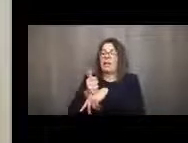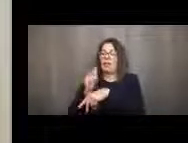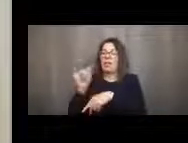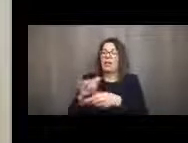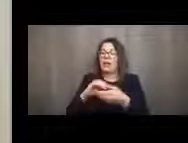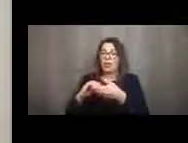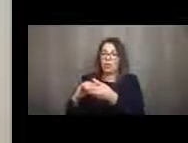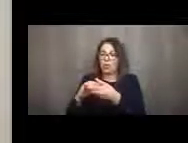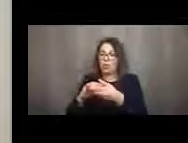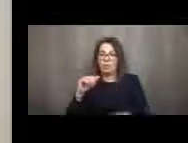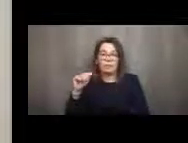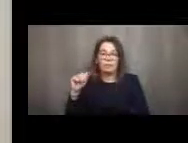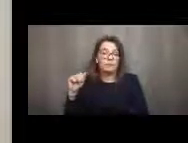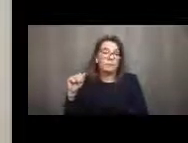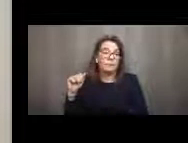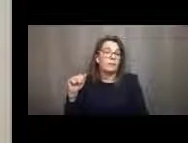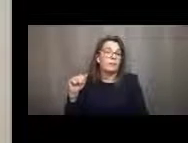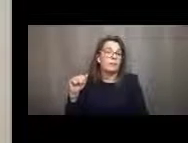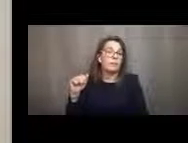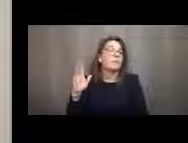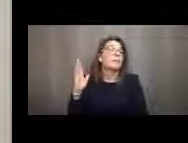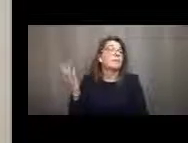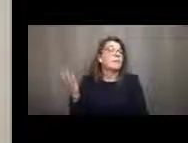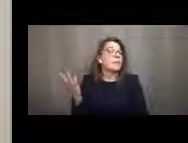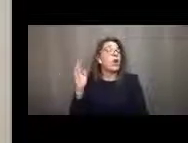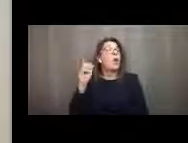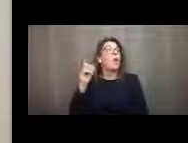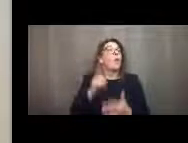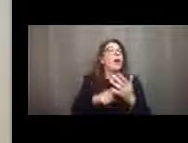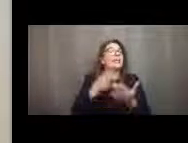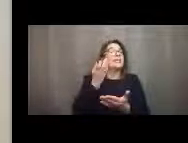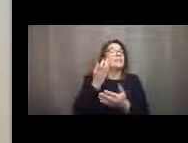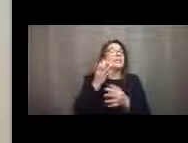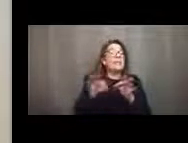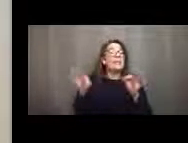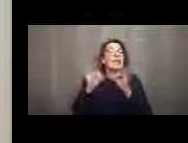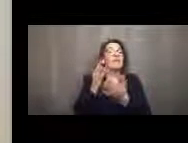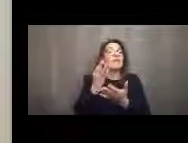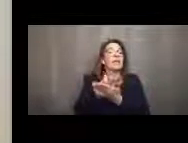So, now, what SFIs, Significant Financial Interests, must be disclosed?